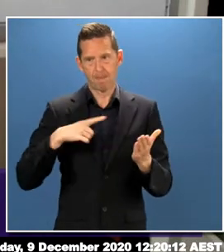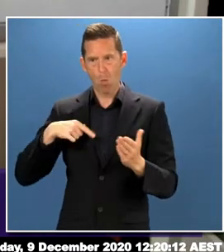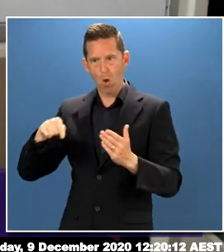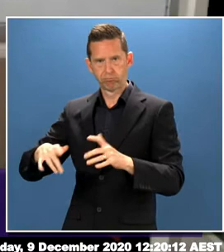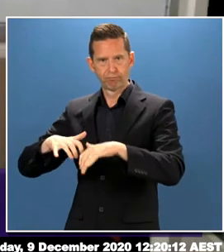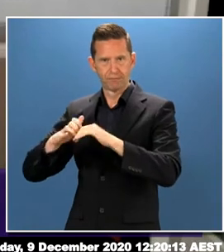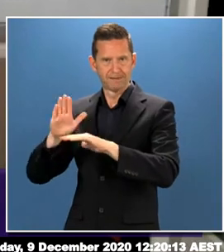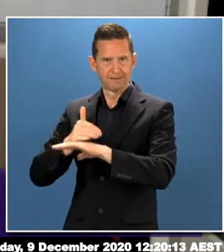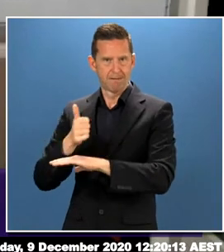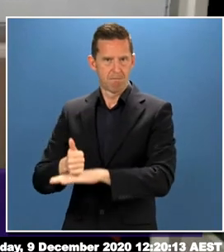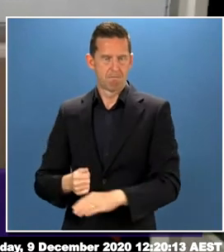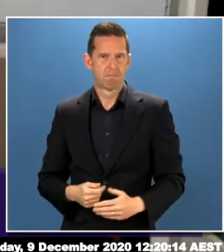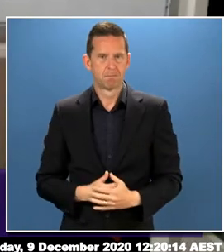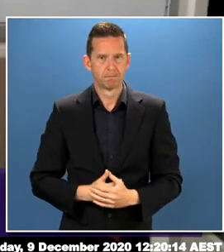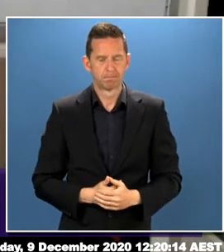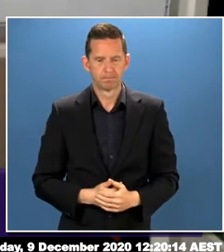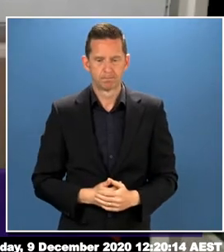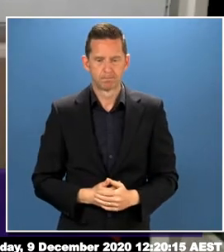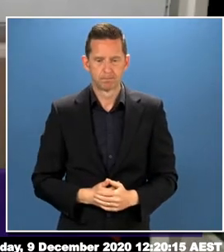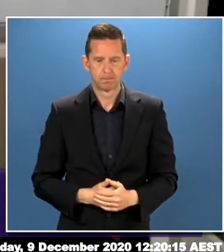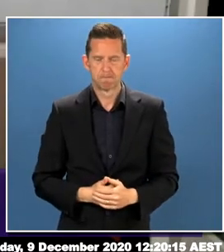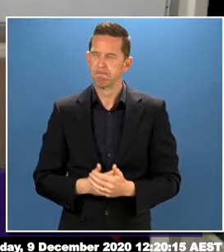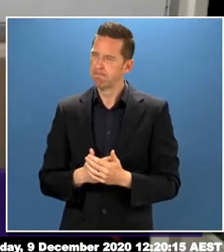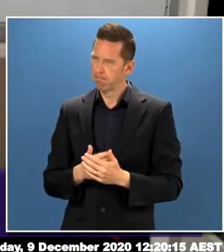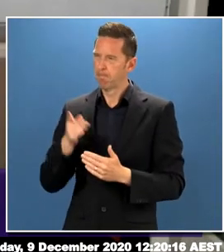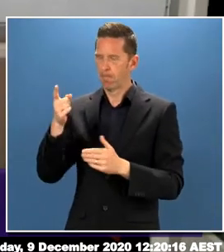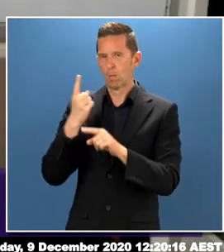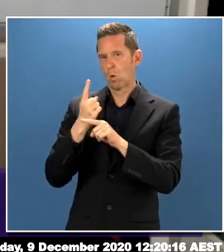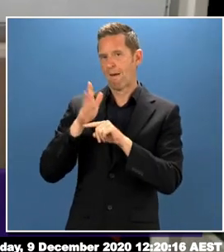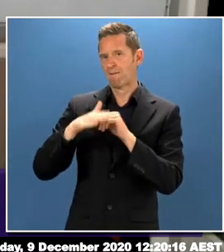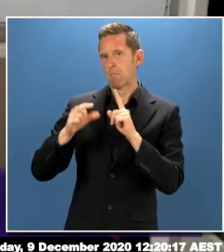And Ms Kroes, I want to move away from the introduction of Project21.